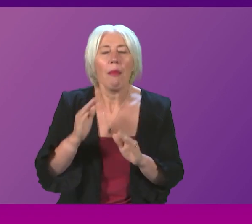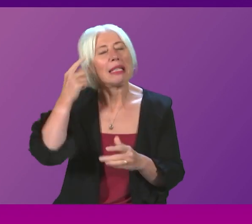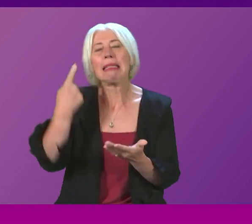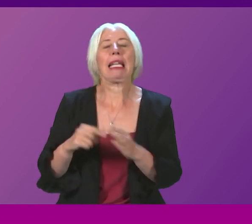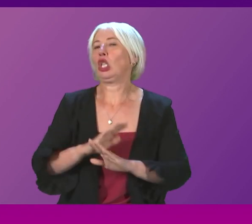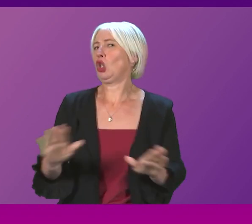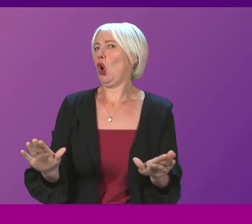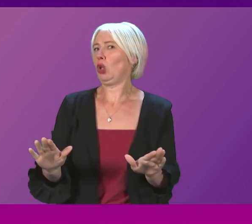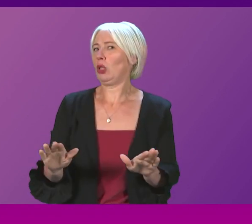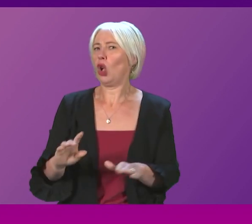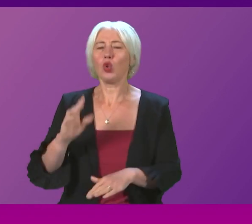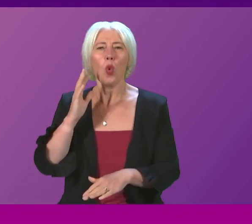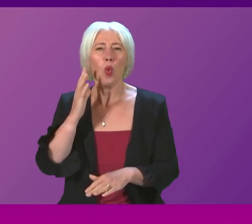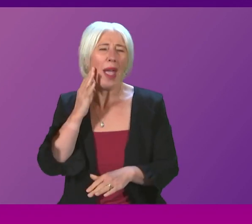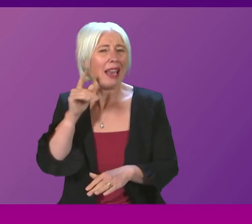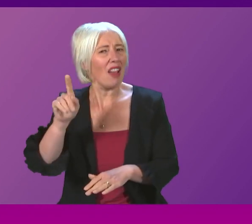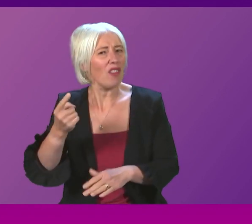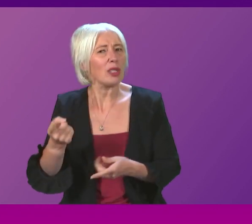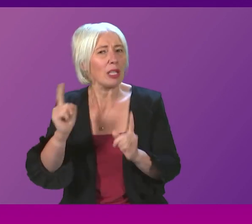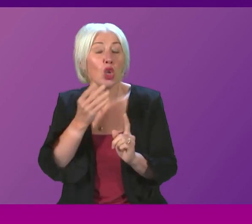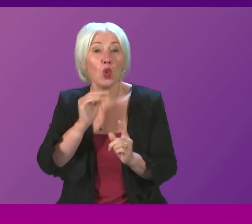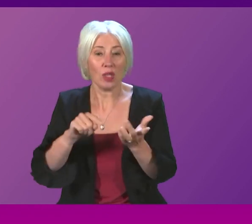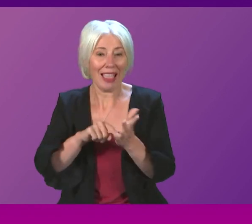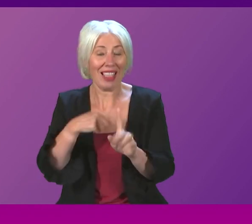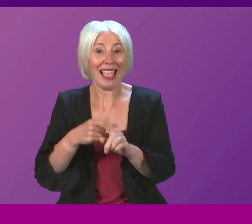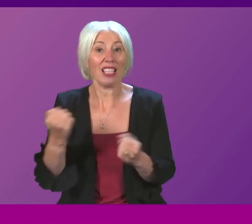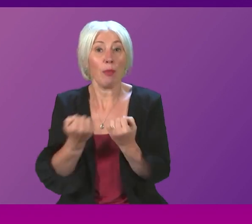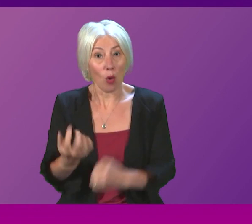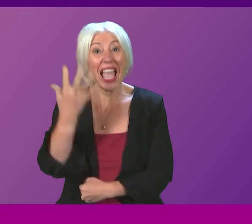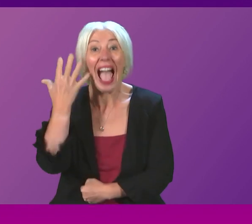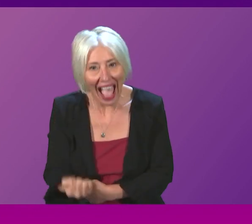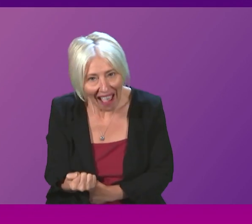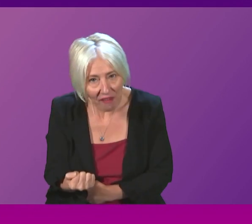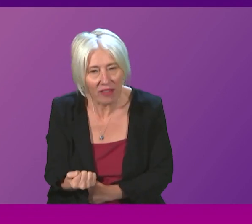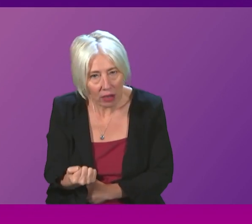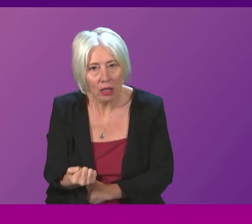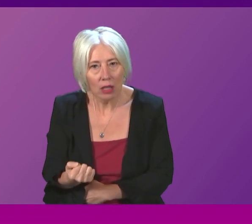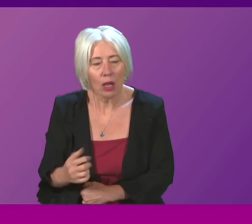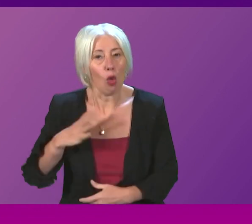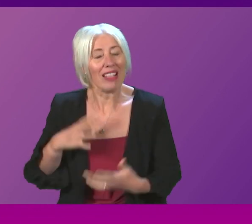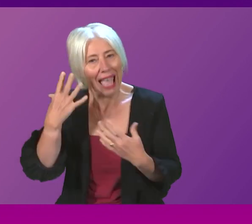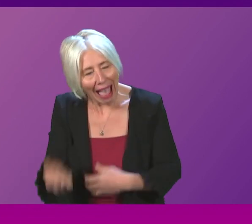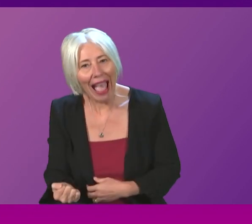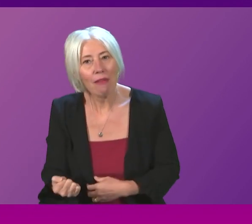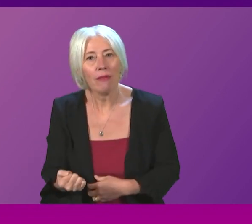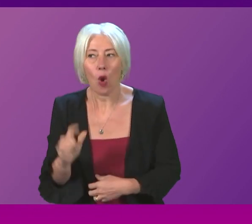When will the First Minister use the tax powers that the Scottish Government has got to reduce